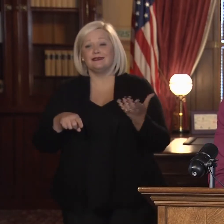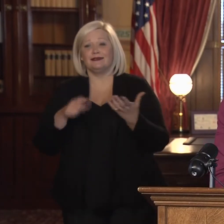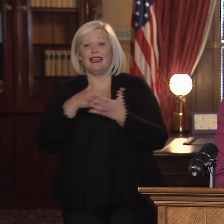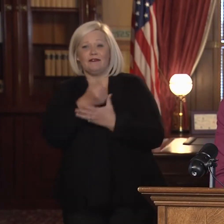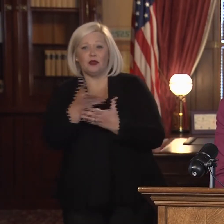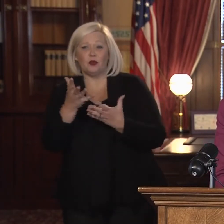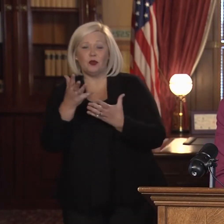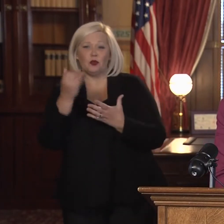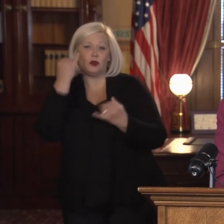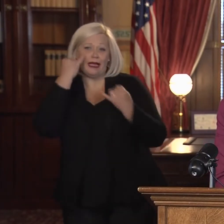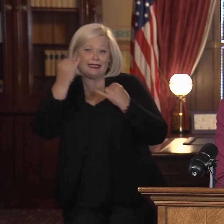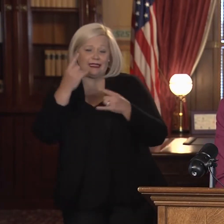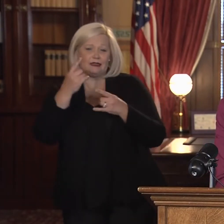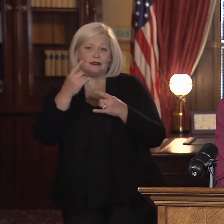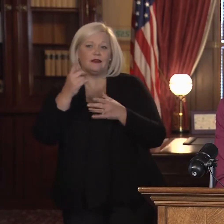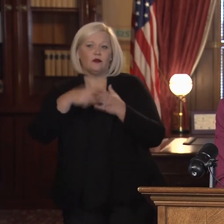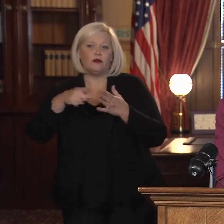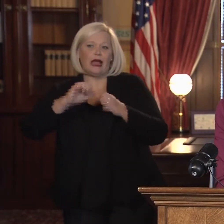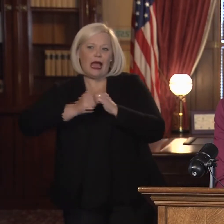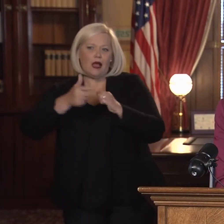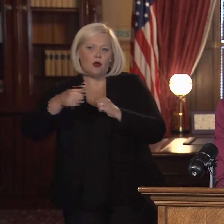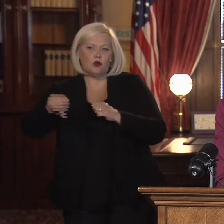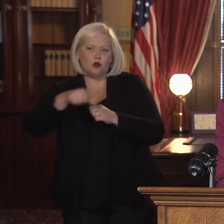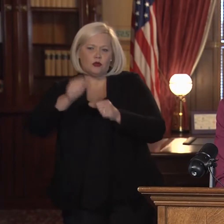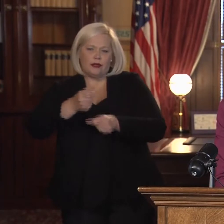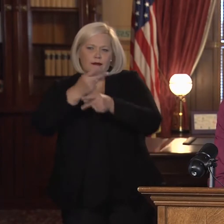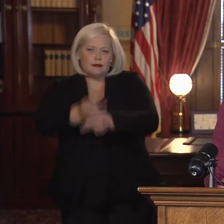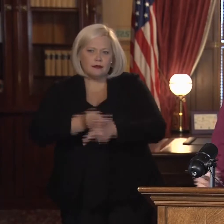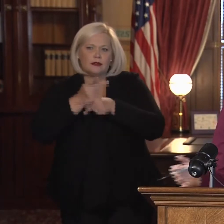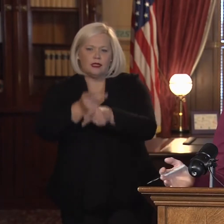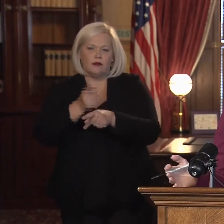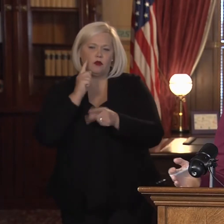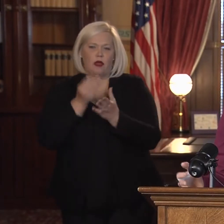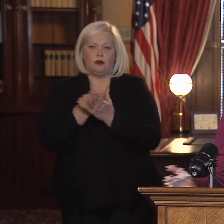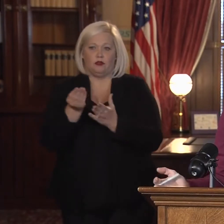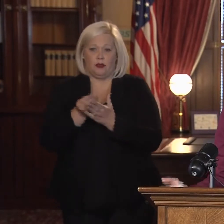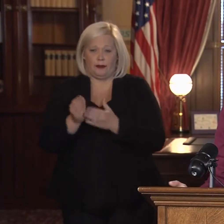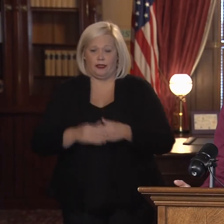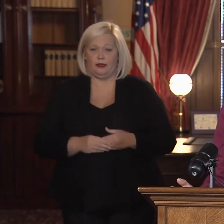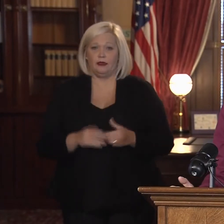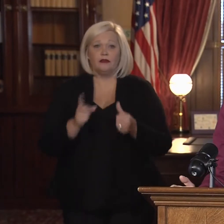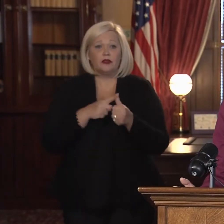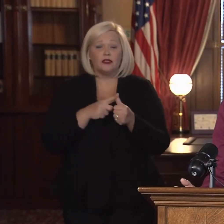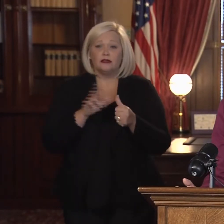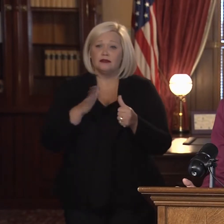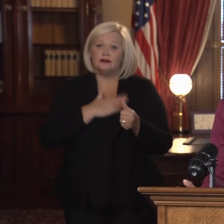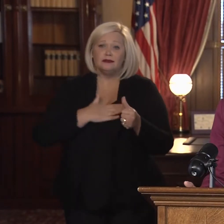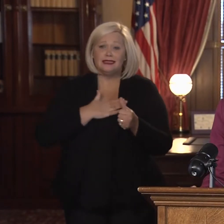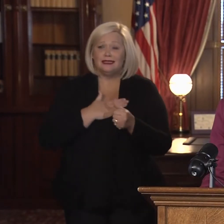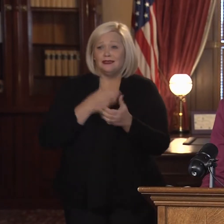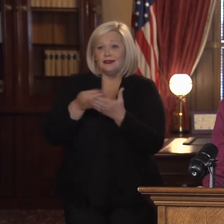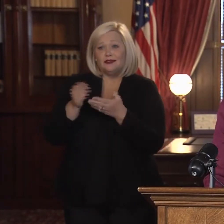HOLIDAY HATS THEN YOU'RE IN FOR A TREAT WITH THE INFORMATIVE VIDEO. HERE ARE A FEW THINGS THAT CONSUMERS SHOULD BE MINDFUL OF